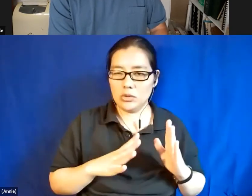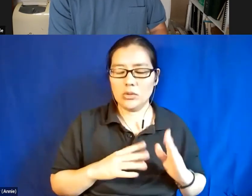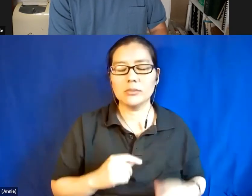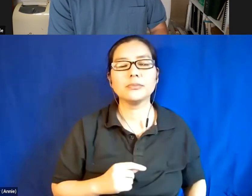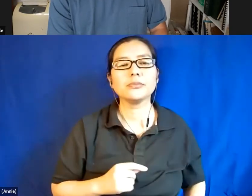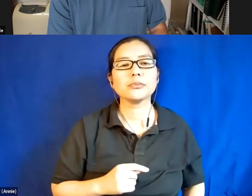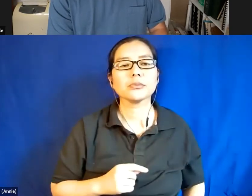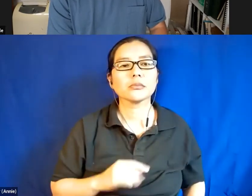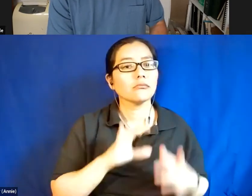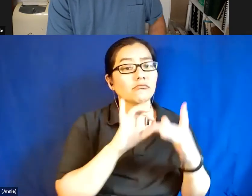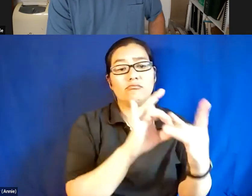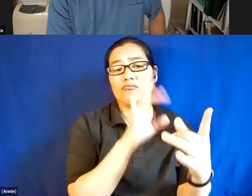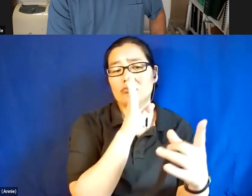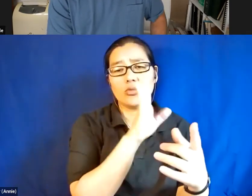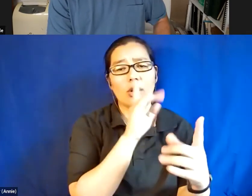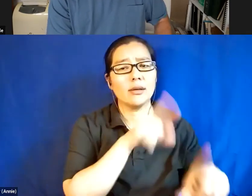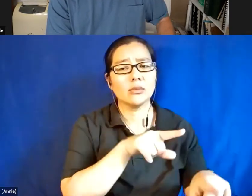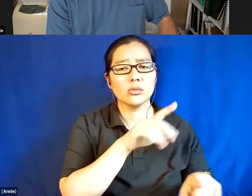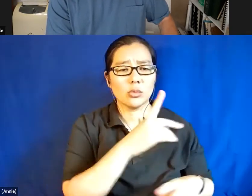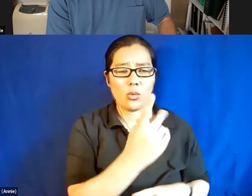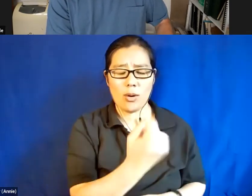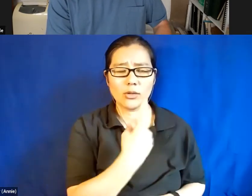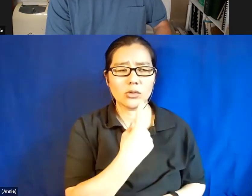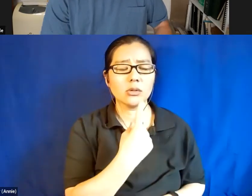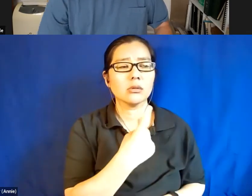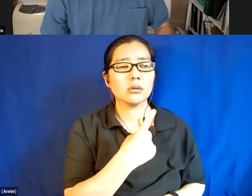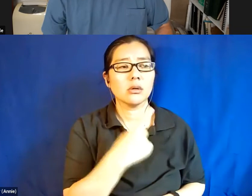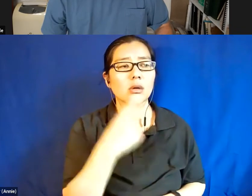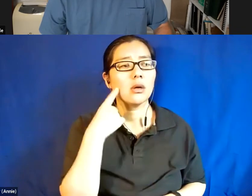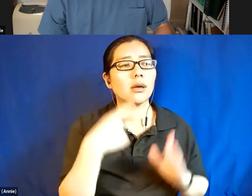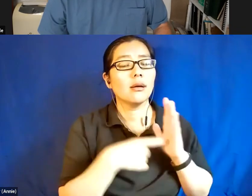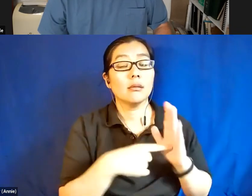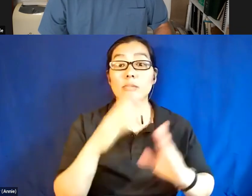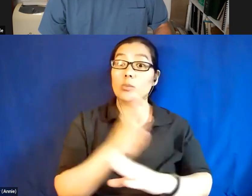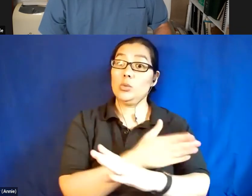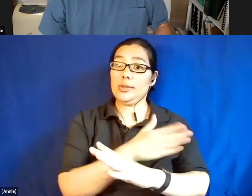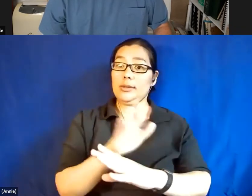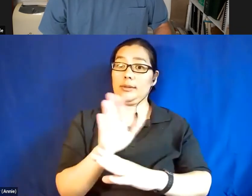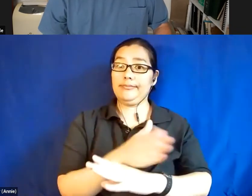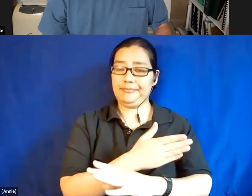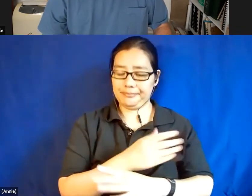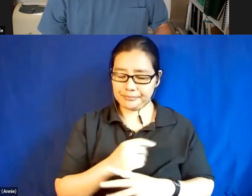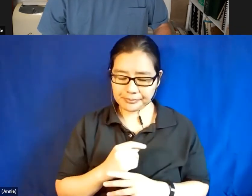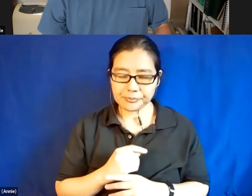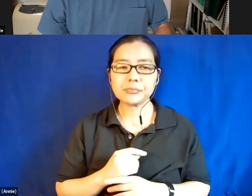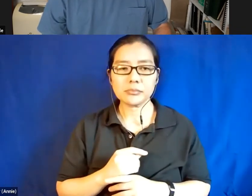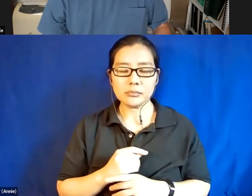, take music. Right? You can listen to a piece of